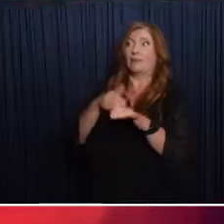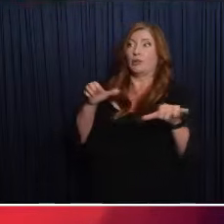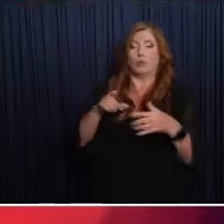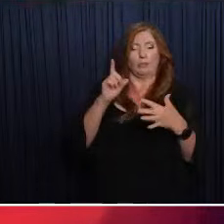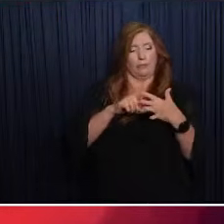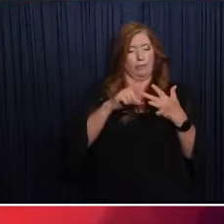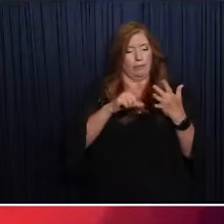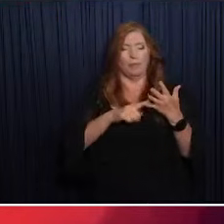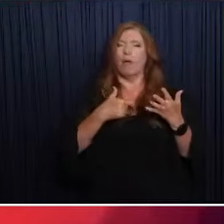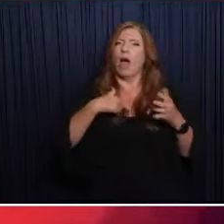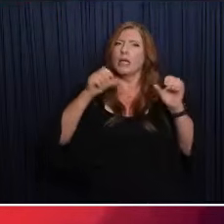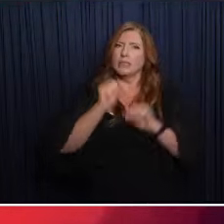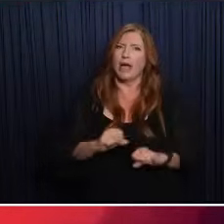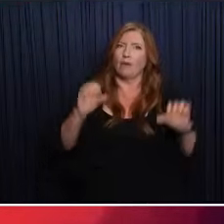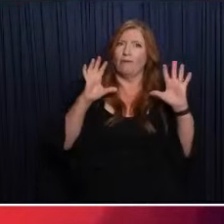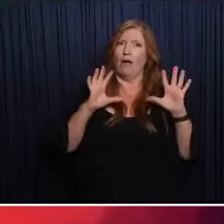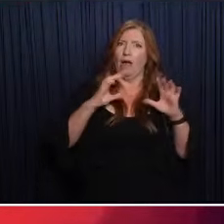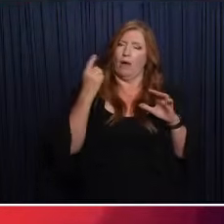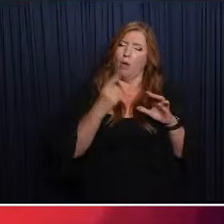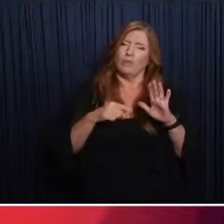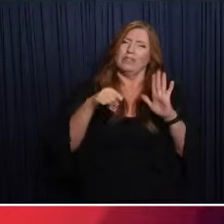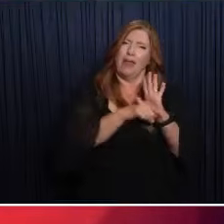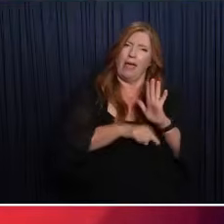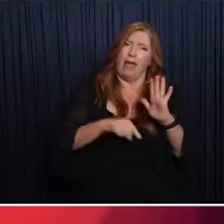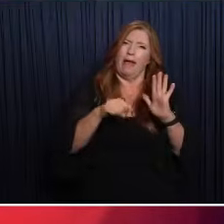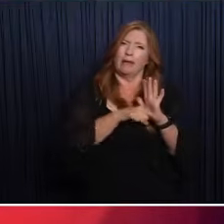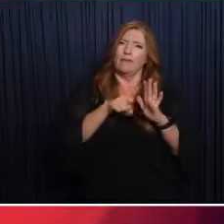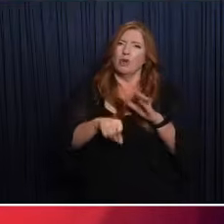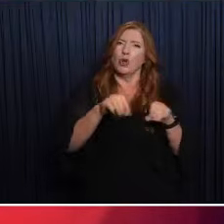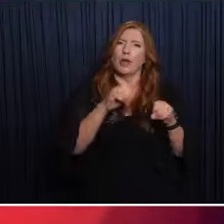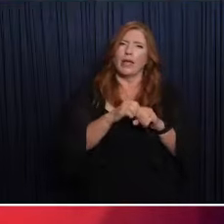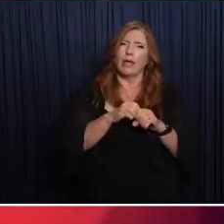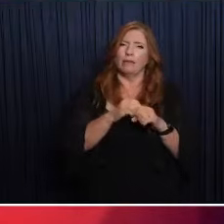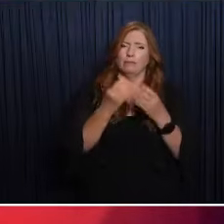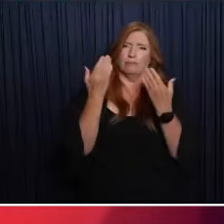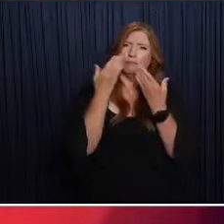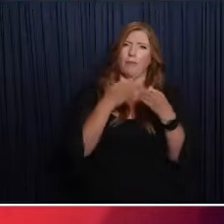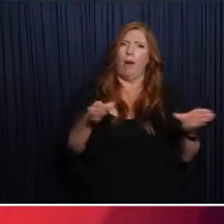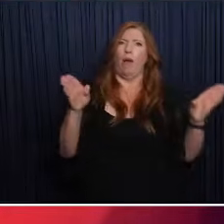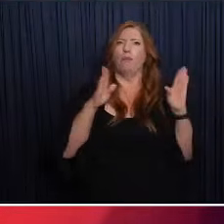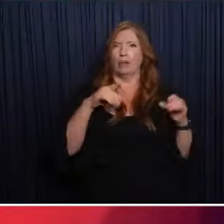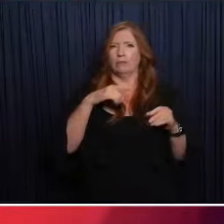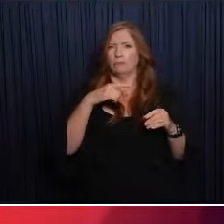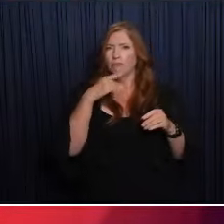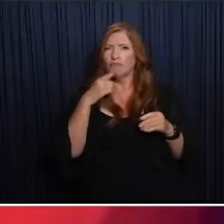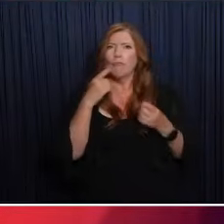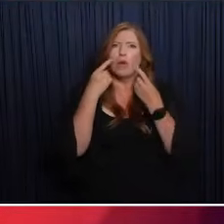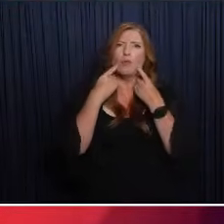JORDAN, HE ASKED ME TO RUN. HE KNOWS I HAVE SACRIFICED.